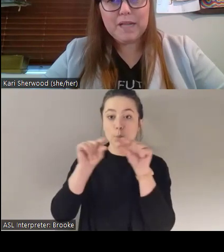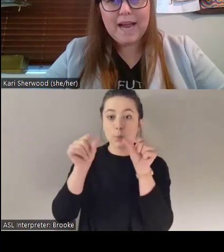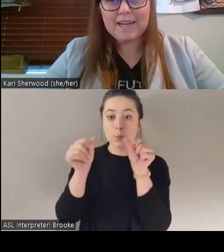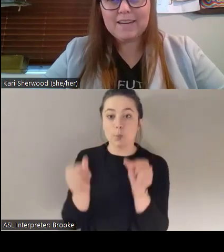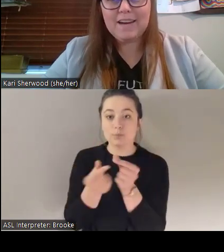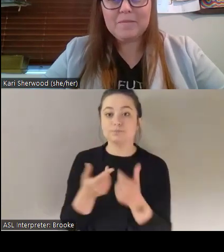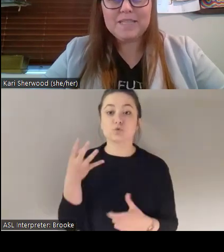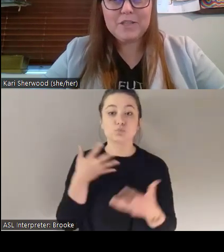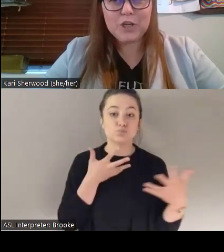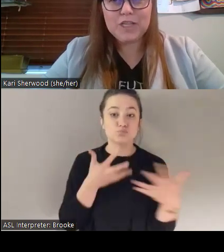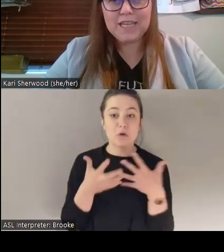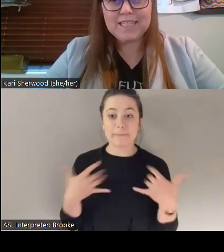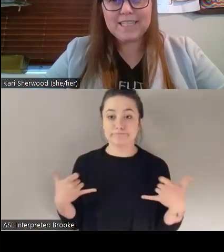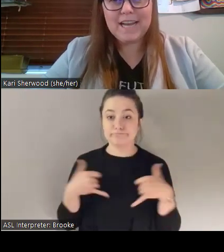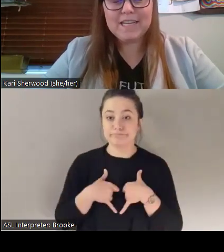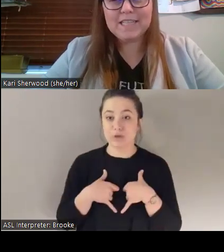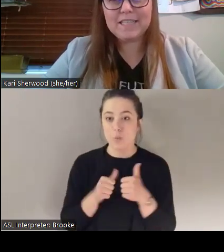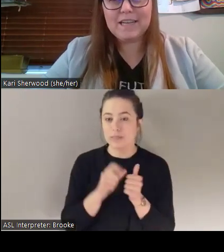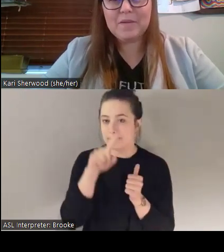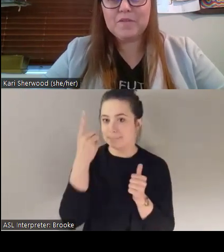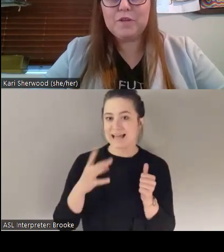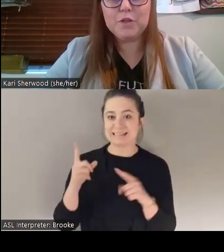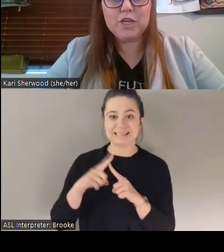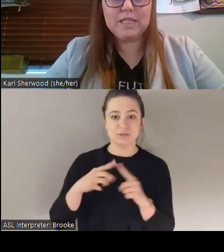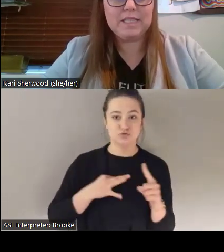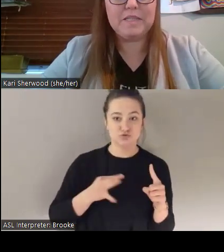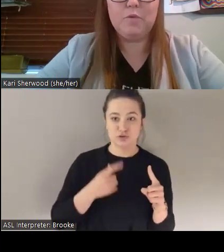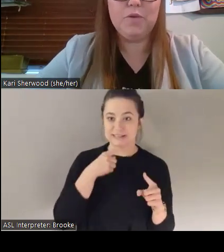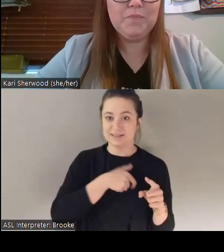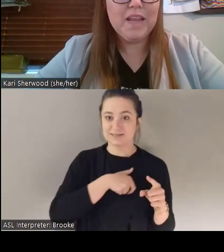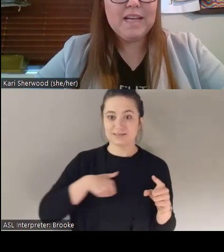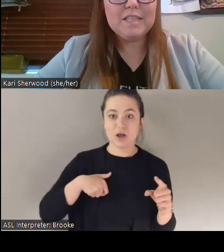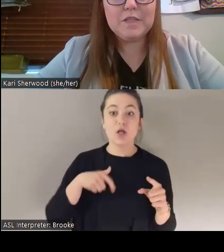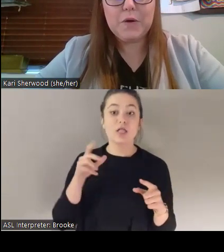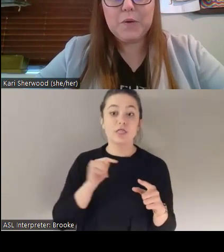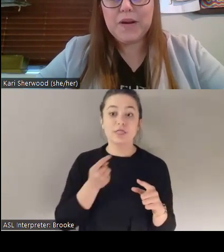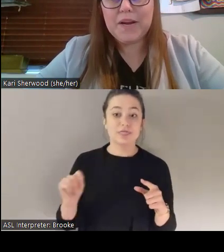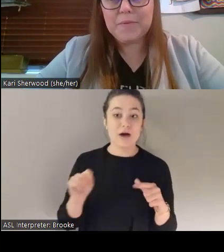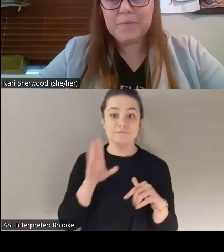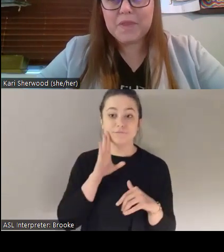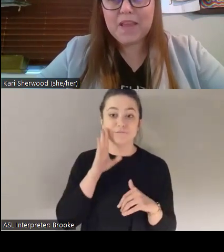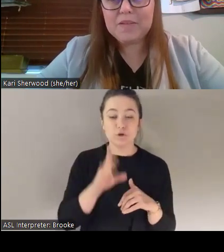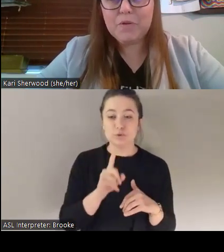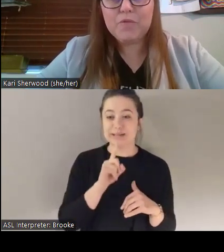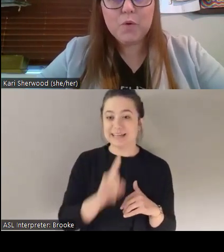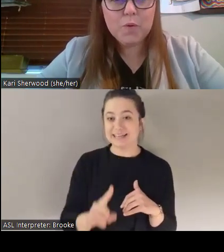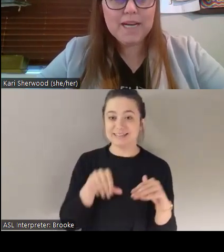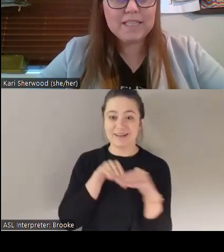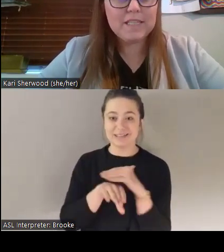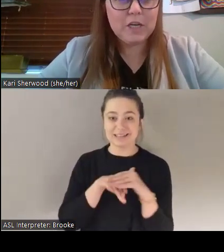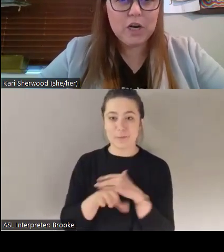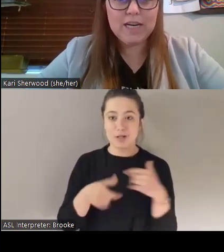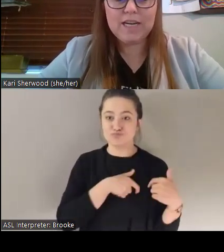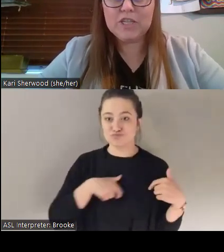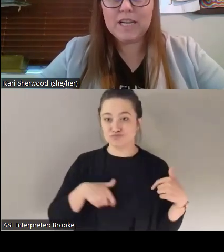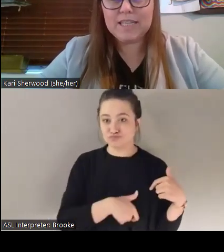black T-shirt that says The Future is Accessible. So before we get started, I d just like to